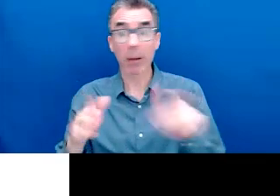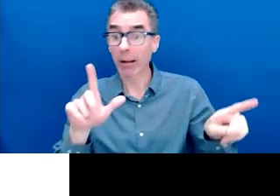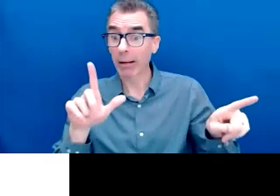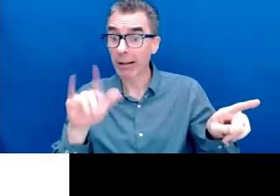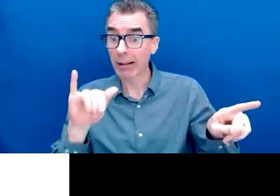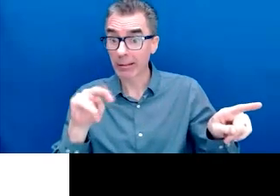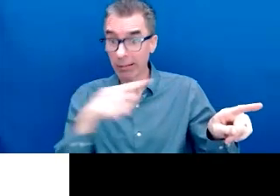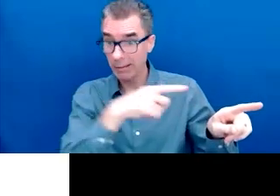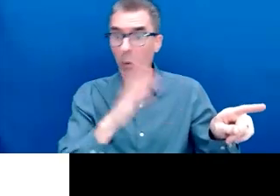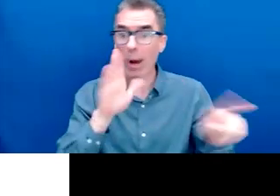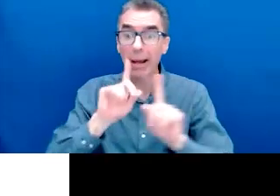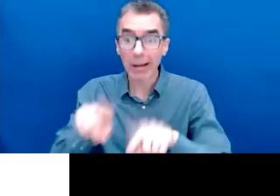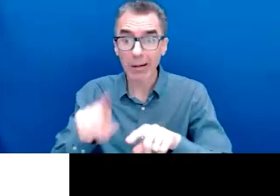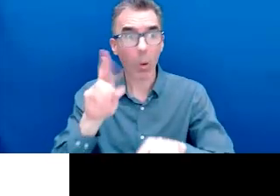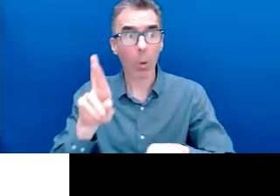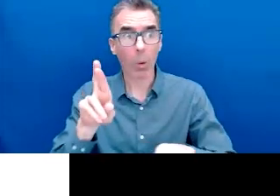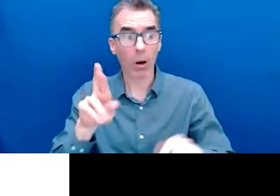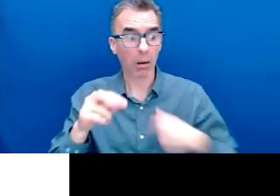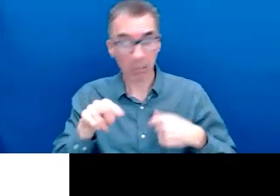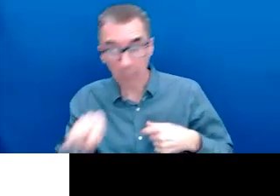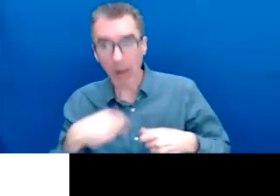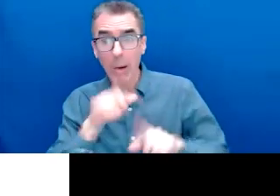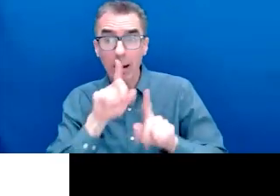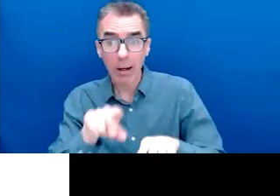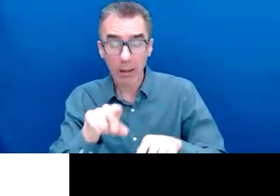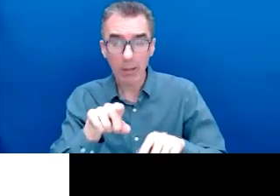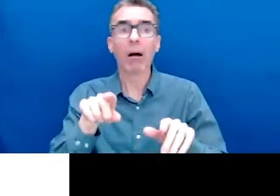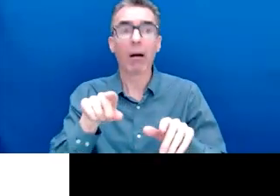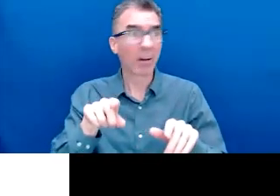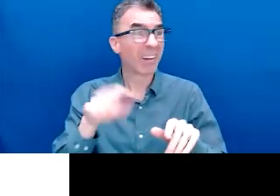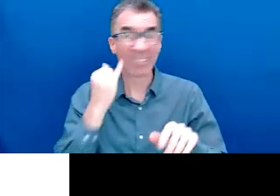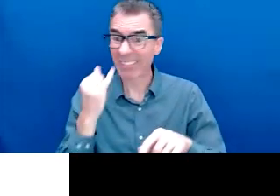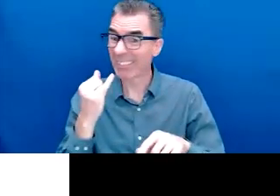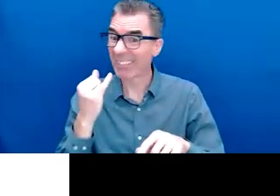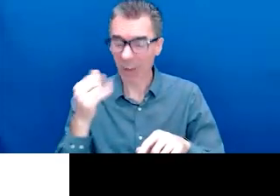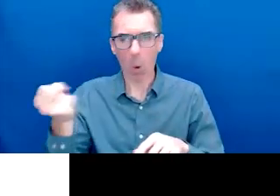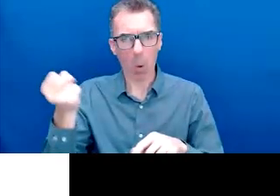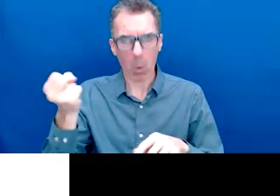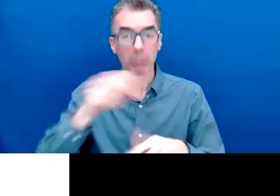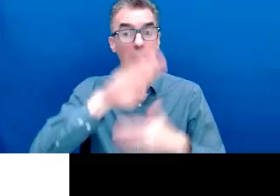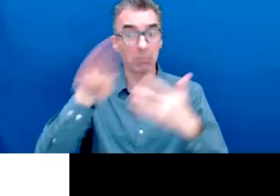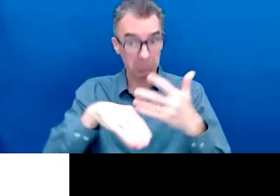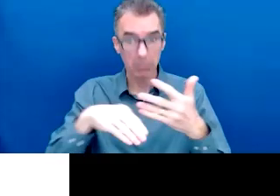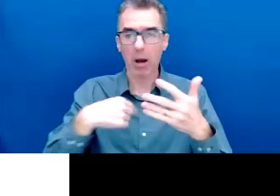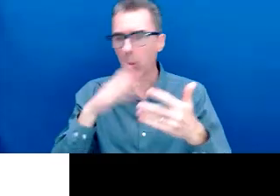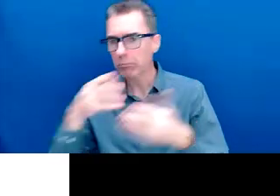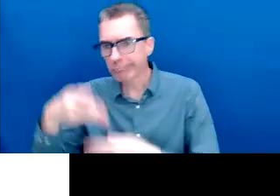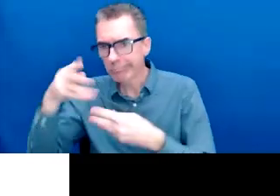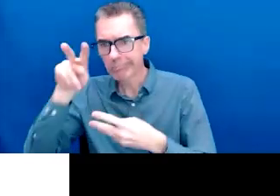be able to answer, but we certainly will, you know, get some time at the end or intermittently to, answer questions as they come up.